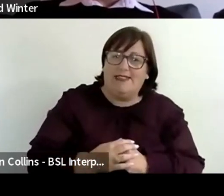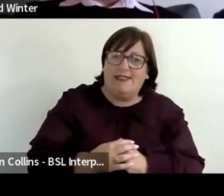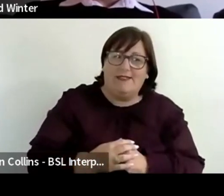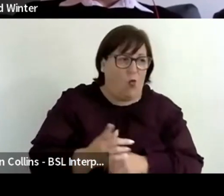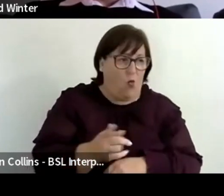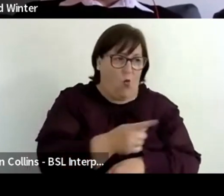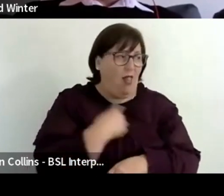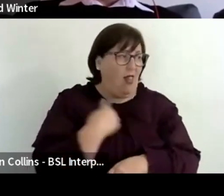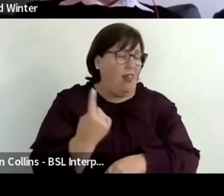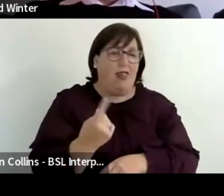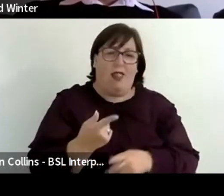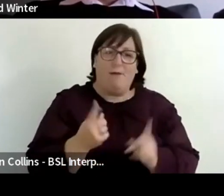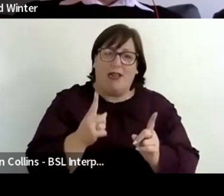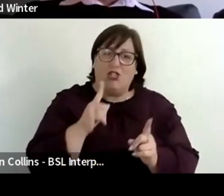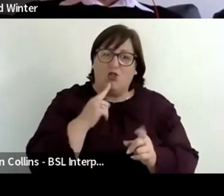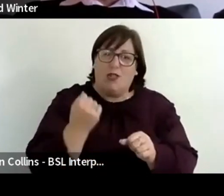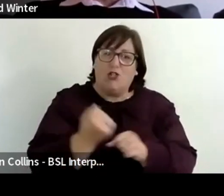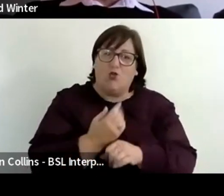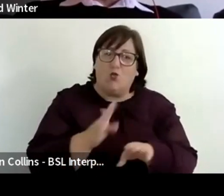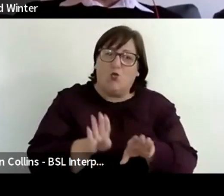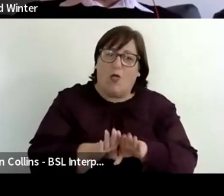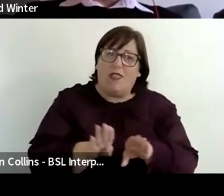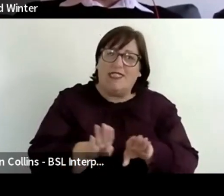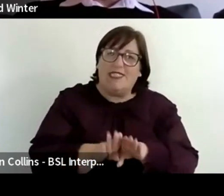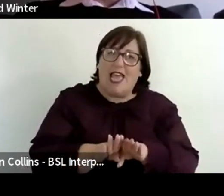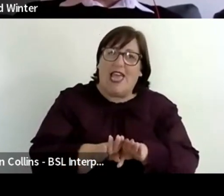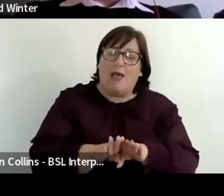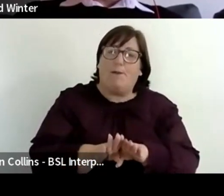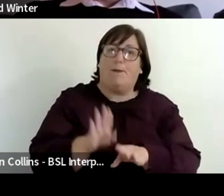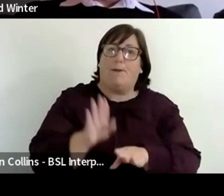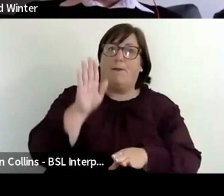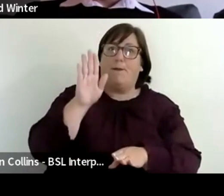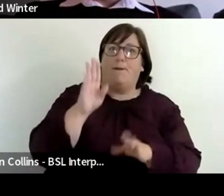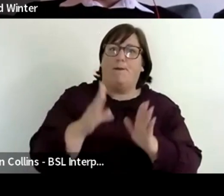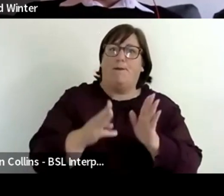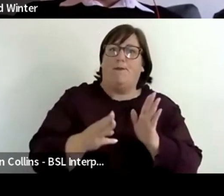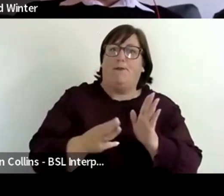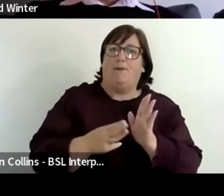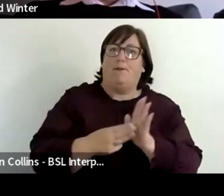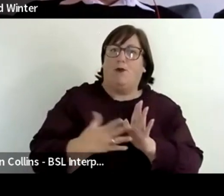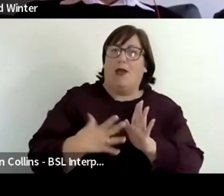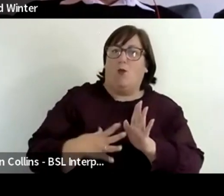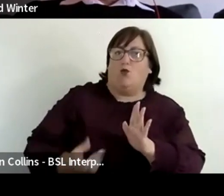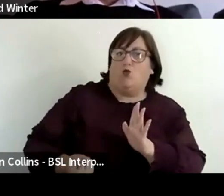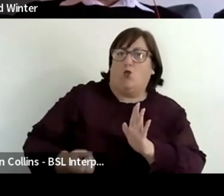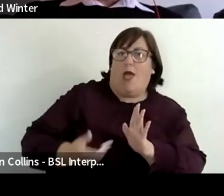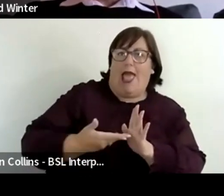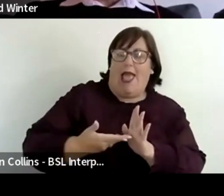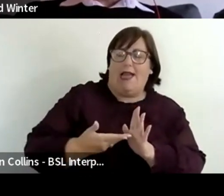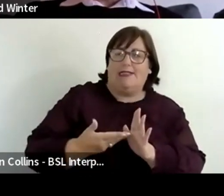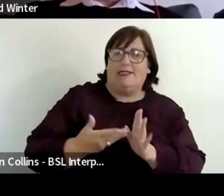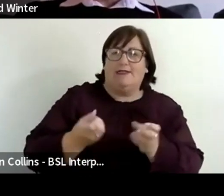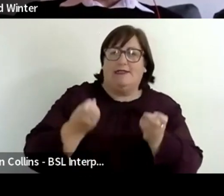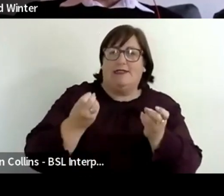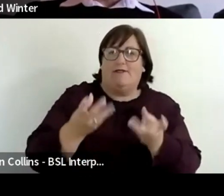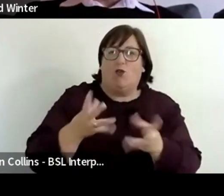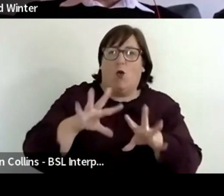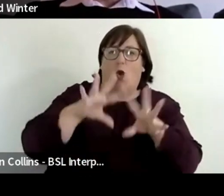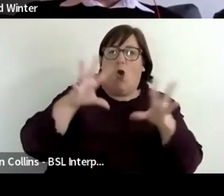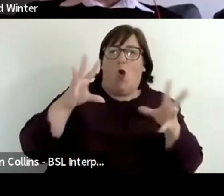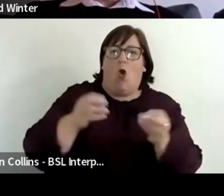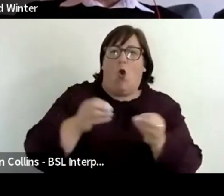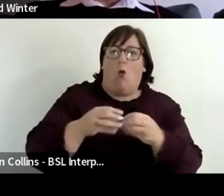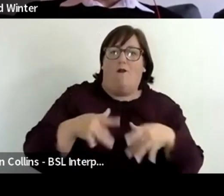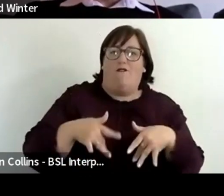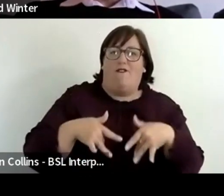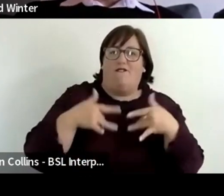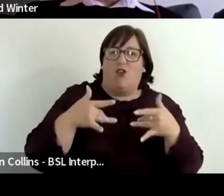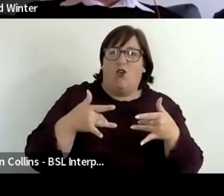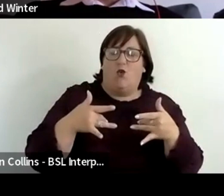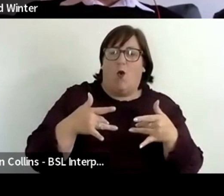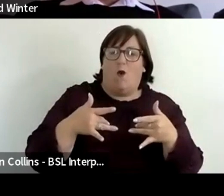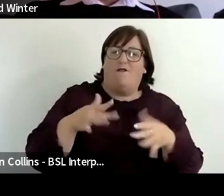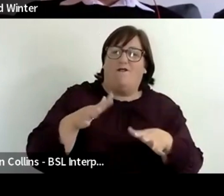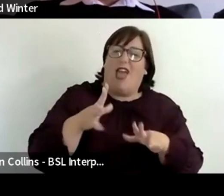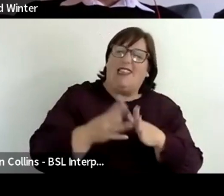I was going to add to give you an overview of a variety of adjustments we need.